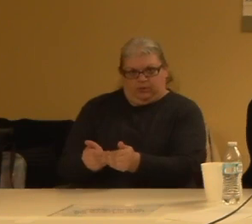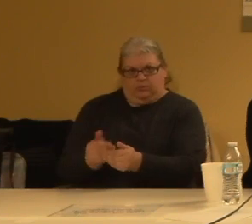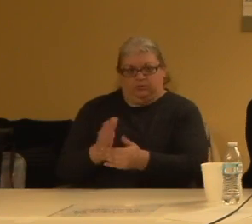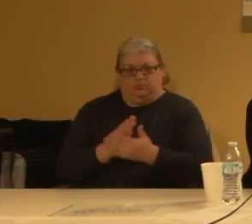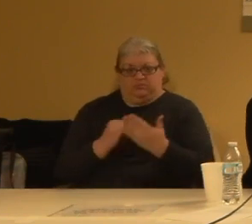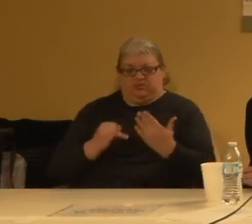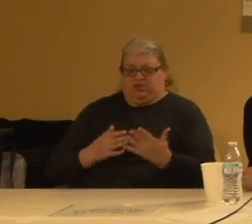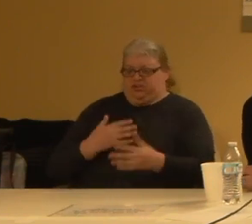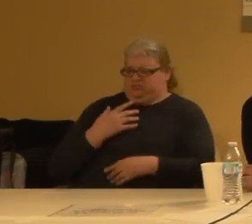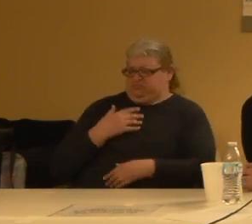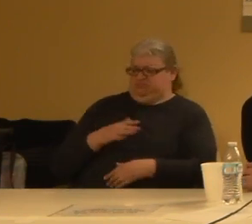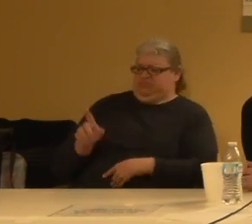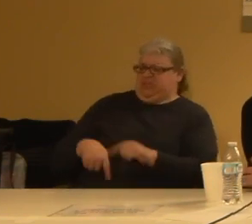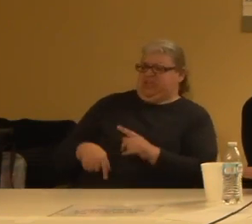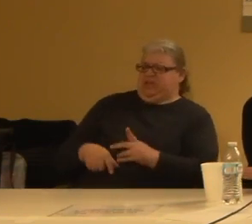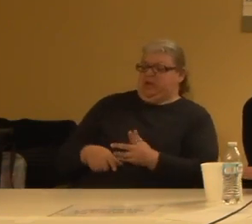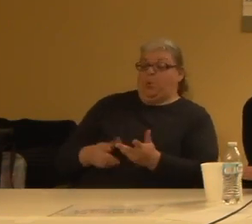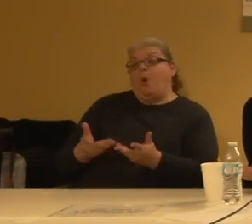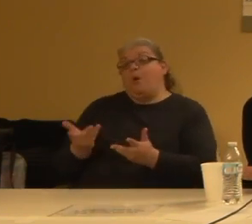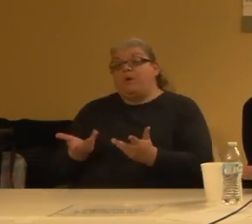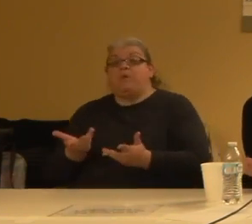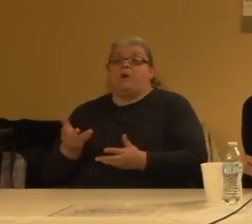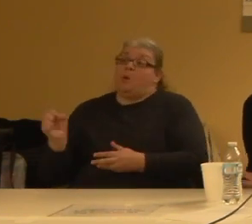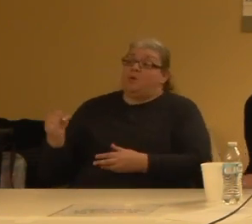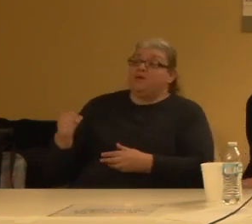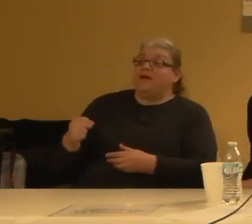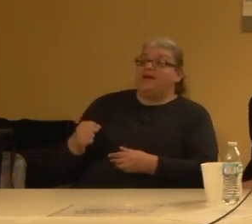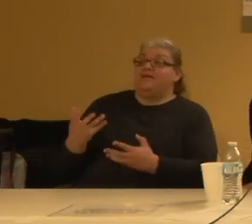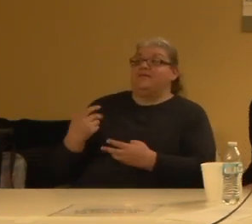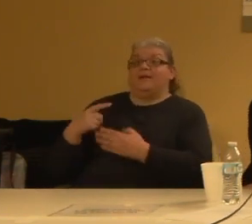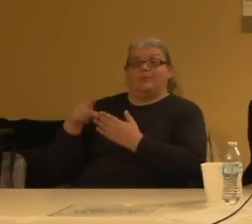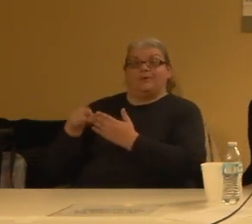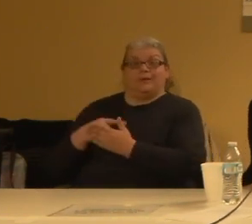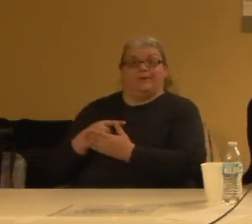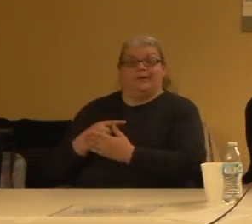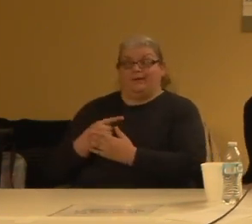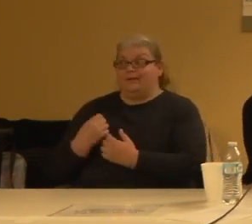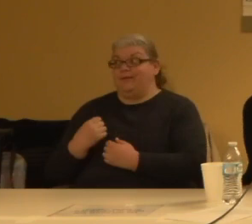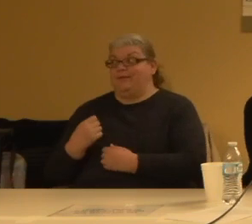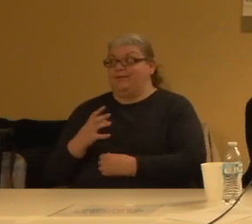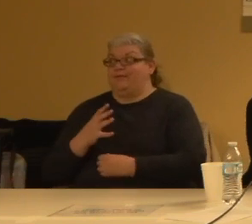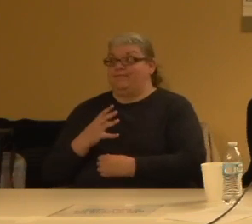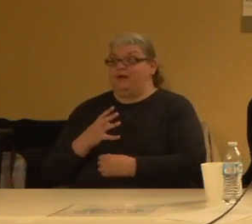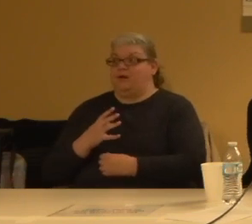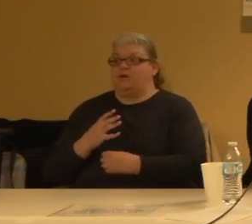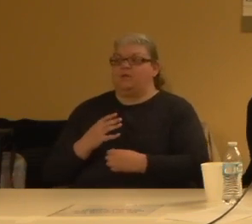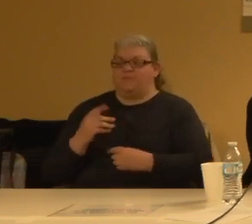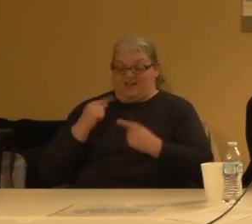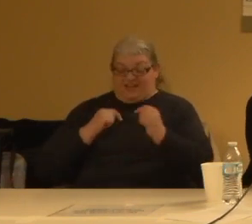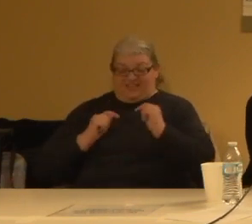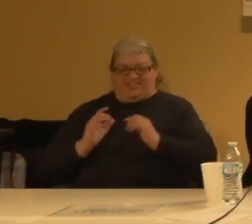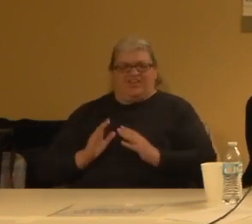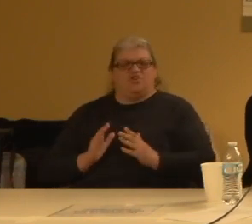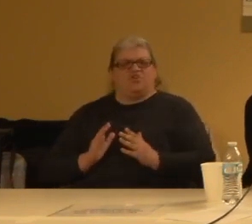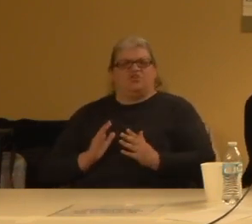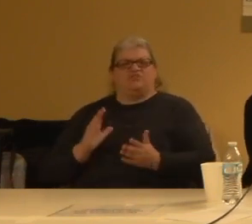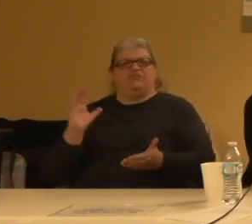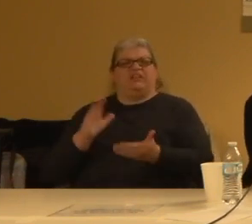or "Yeah, that sounds great and I want the paycheck." But I think sometimes theaters are not so explicit and,